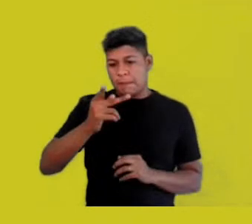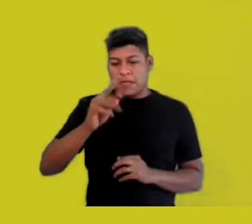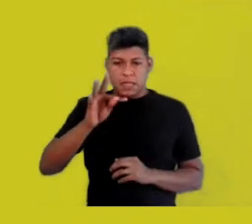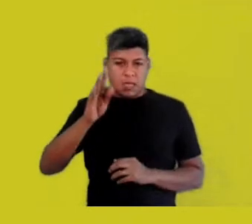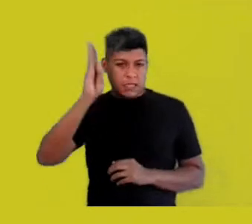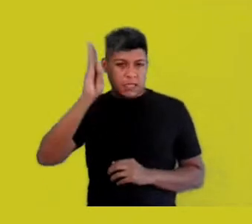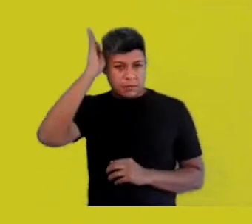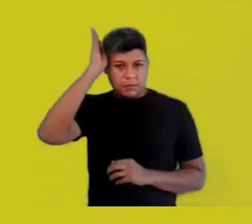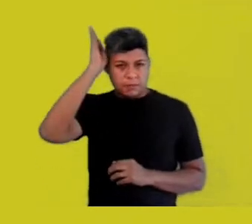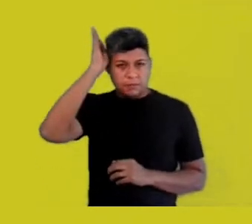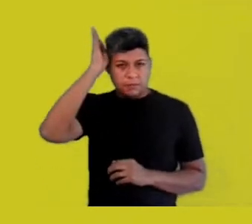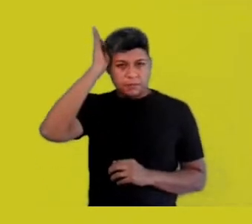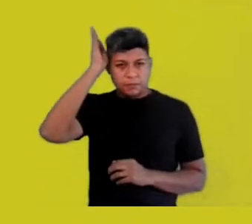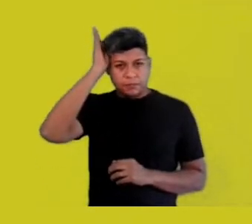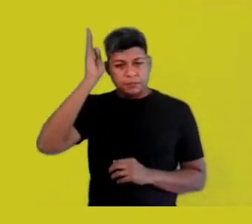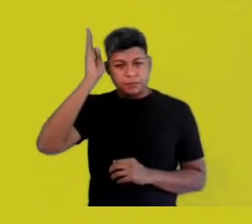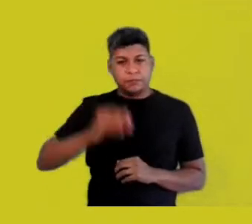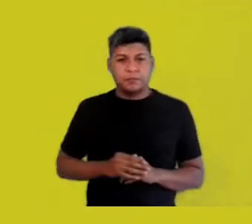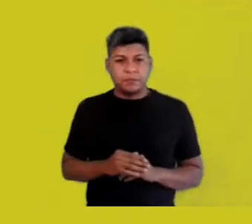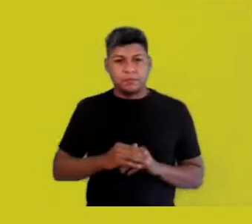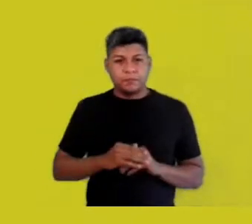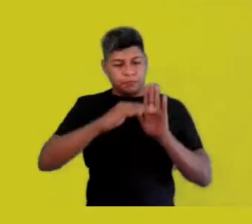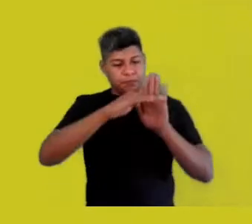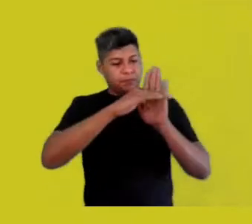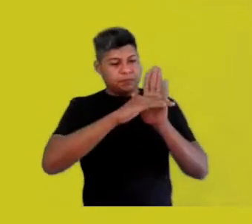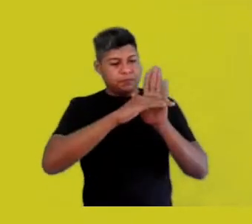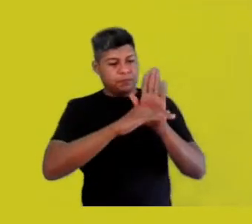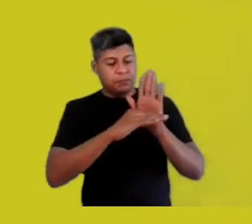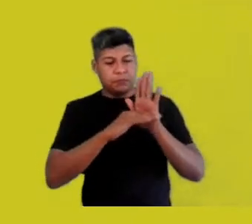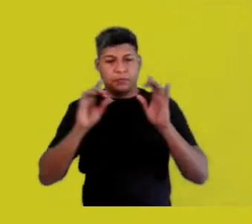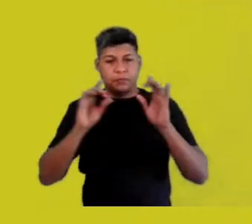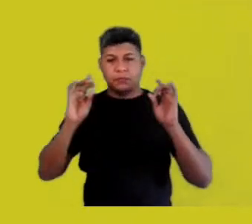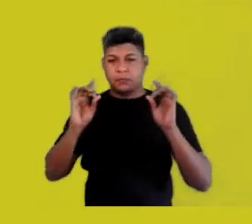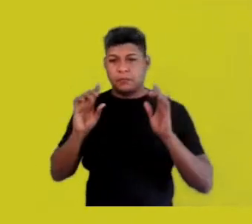This is the special cycle Vagamundos: a Theater Laboratory,